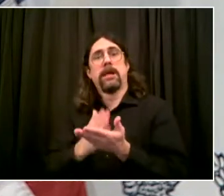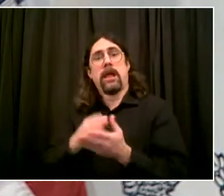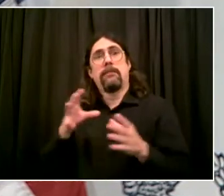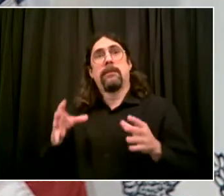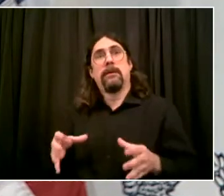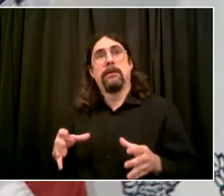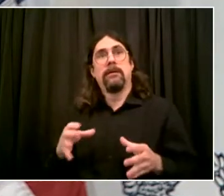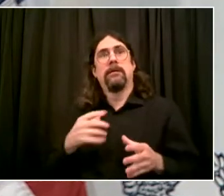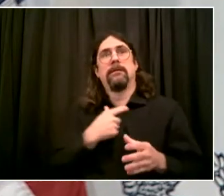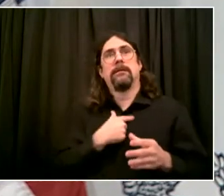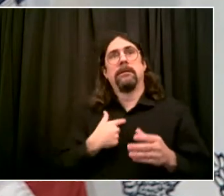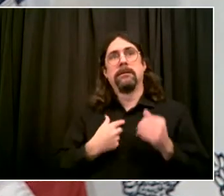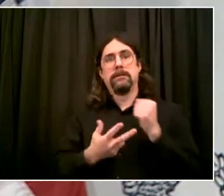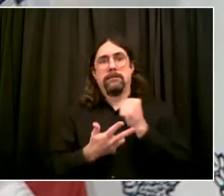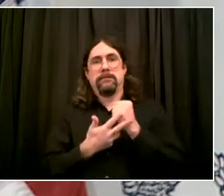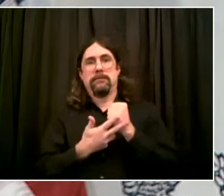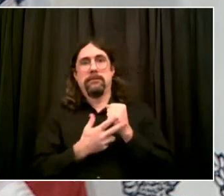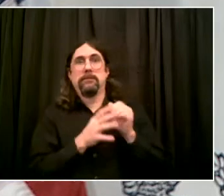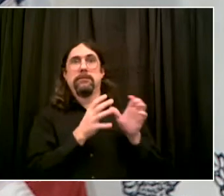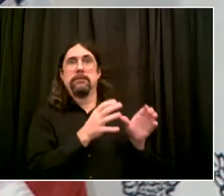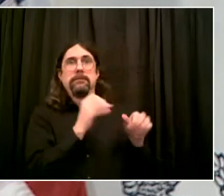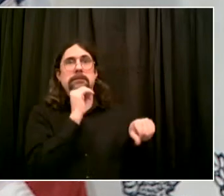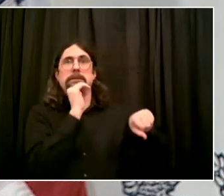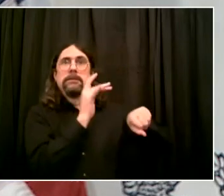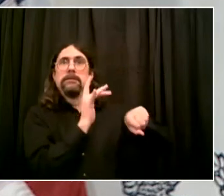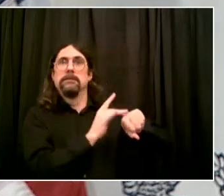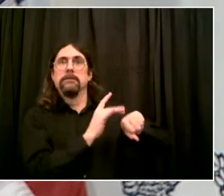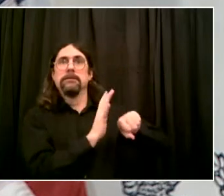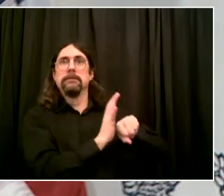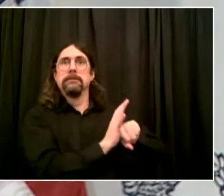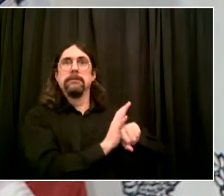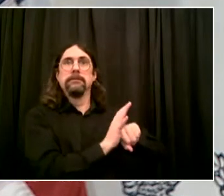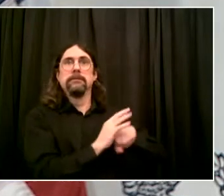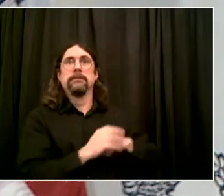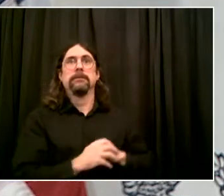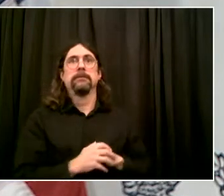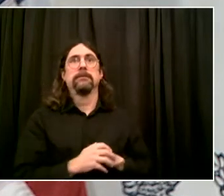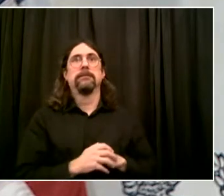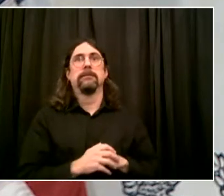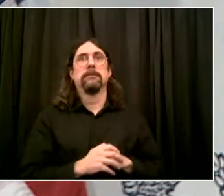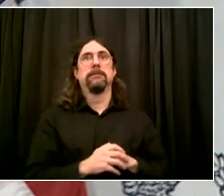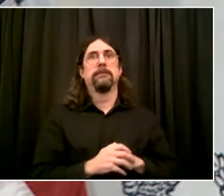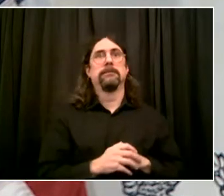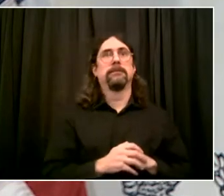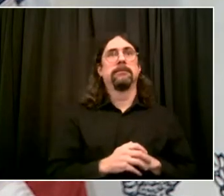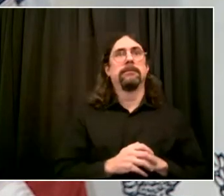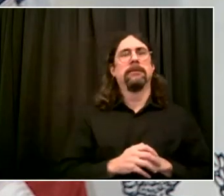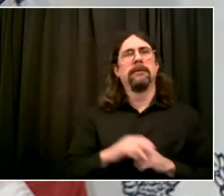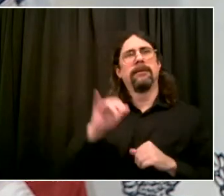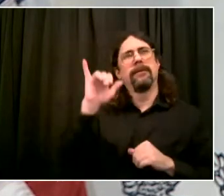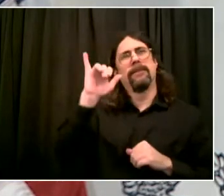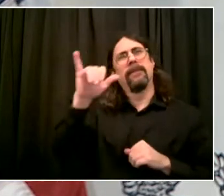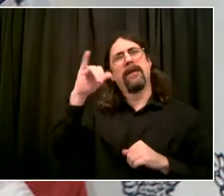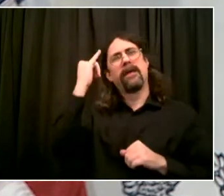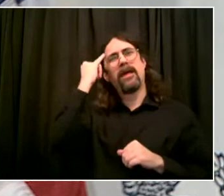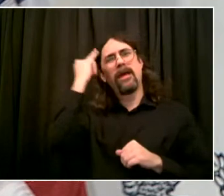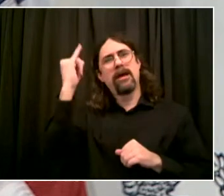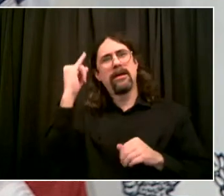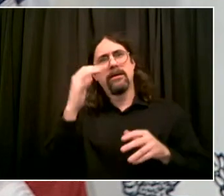ANAN NDOOW. WEATHER WAS FOLKS NOT BEING ERADADTY O ACCEPT VACCINE YET WHO WORKED IN THOSE FACILITITIS EOR WHATEVER THE REAEAOSN IT SIMPLY